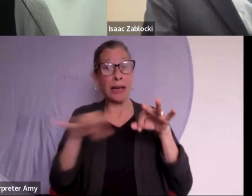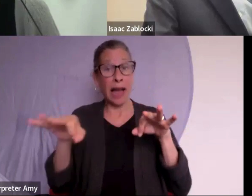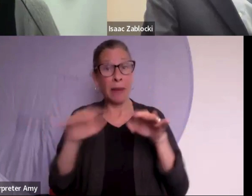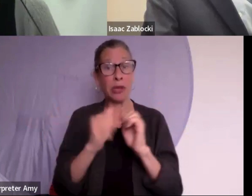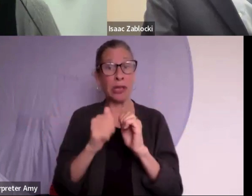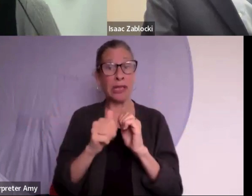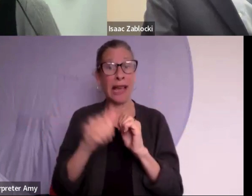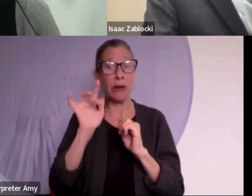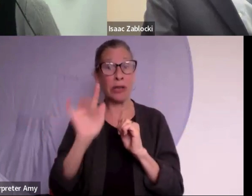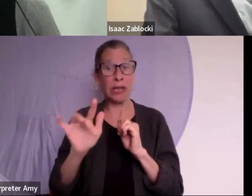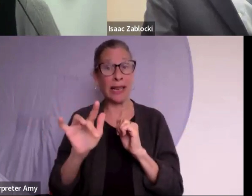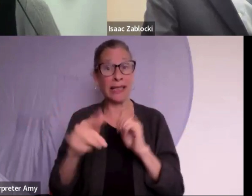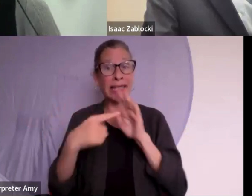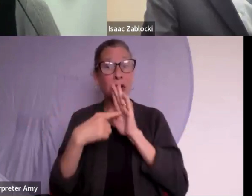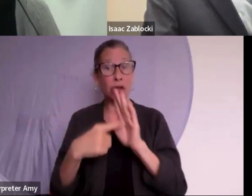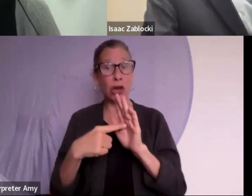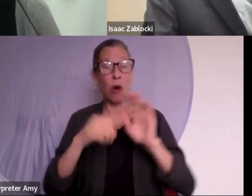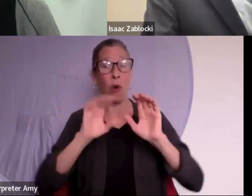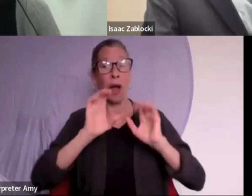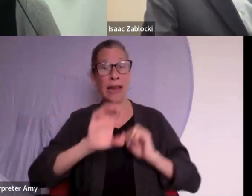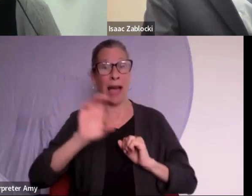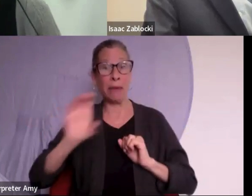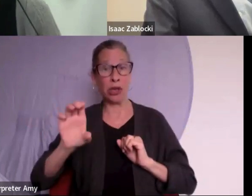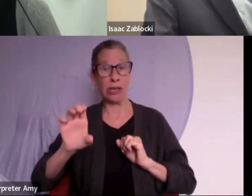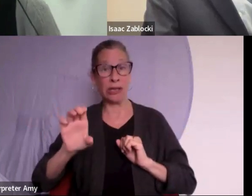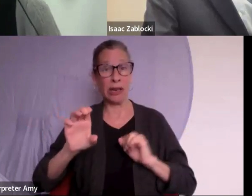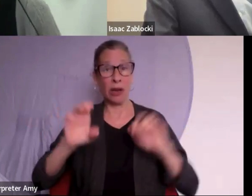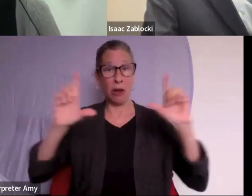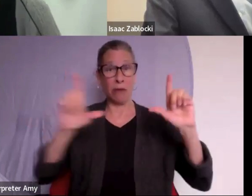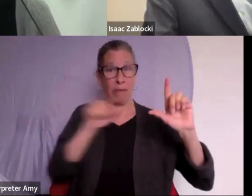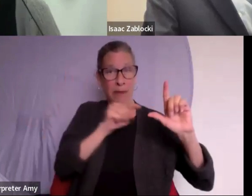captions at the bottom of your Zoom window. If you do not see